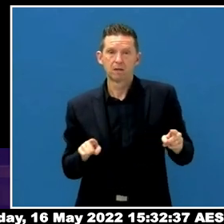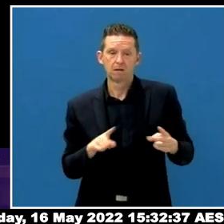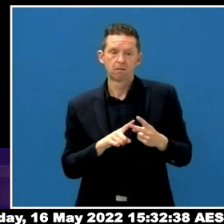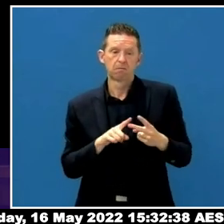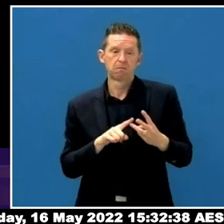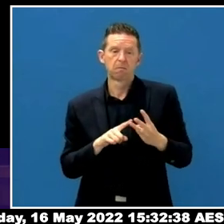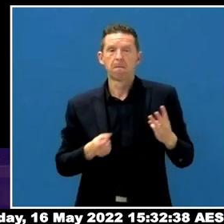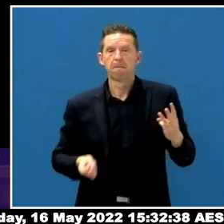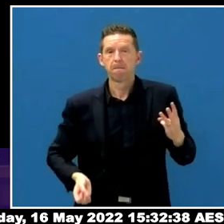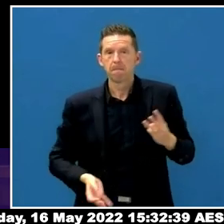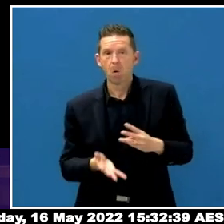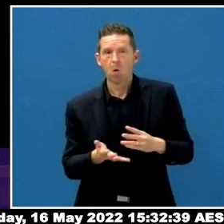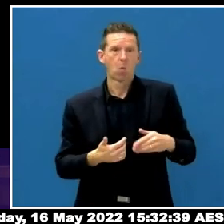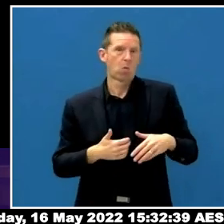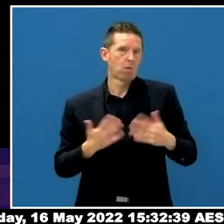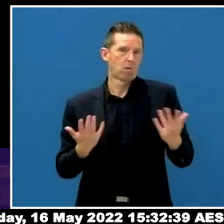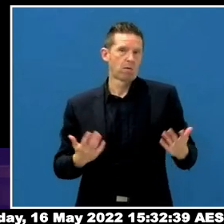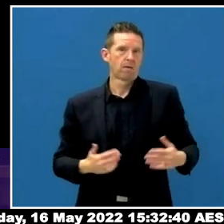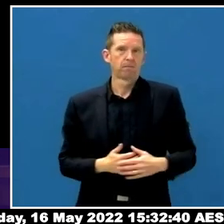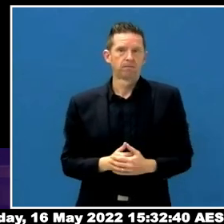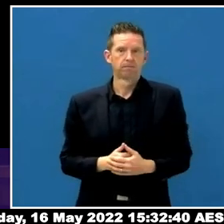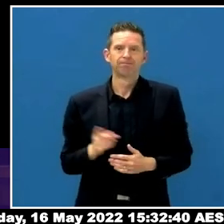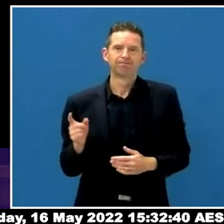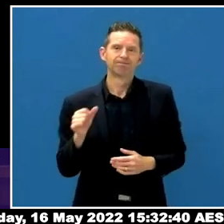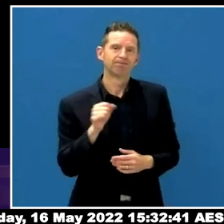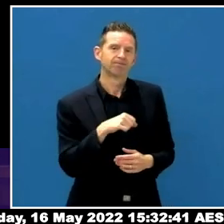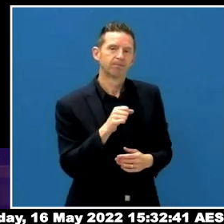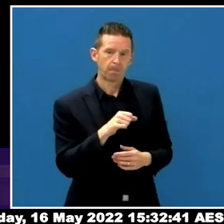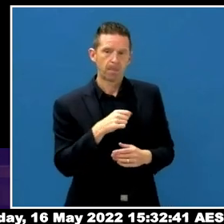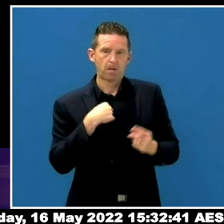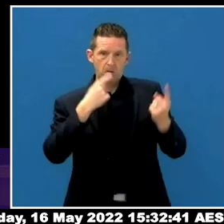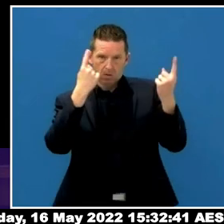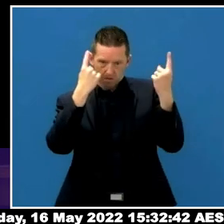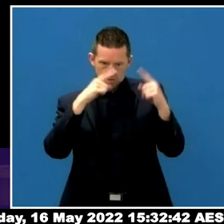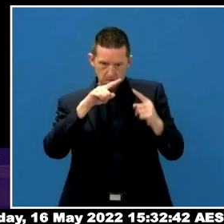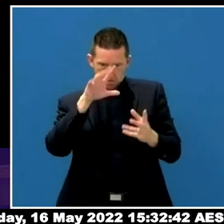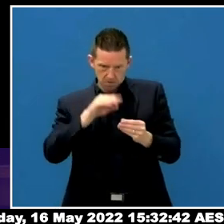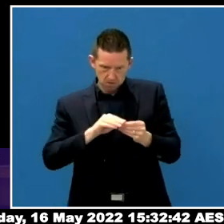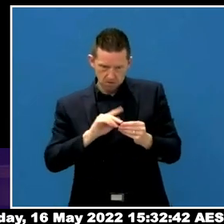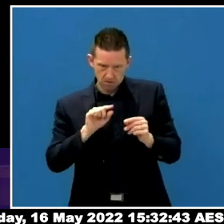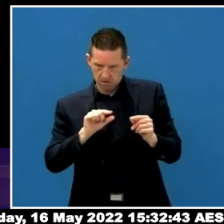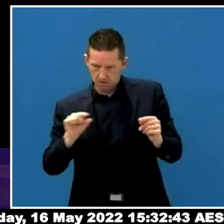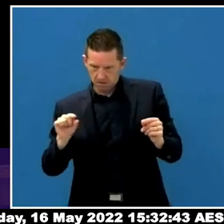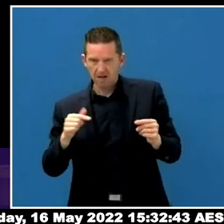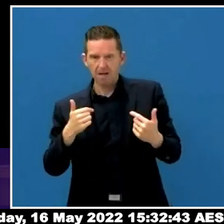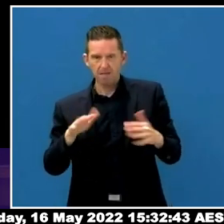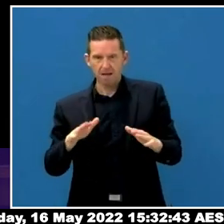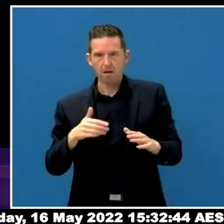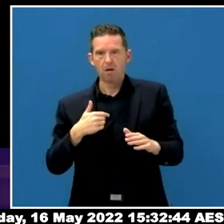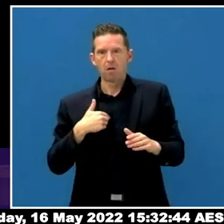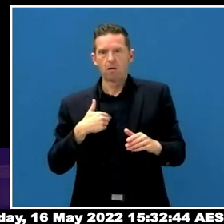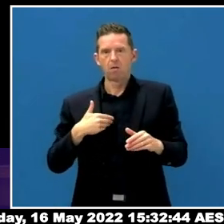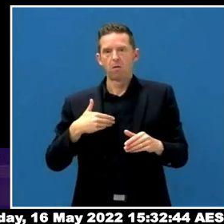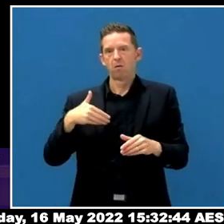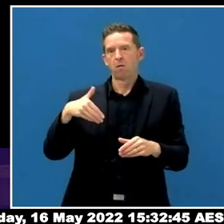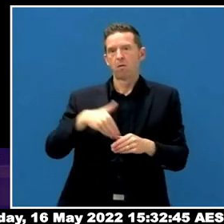Yes. SUZIE: Add up the total, and then I would send the money in an envelope each week. MR FOGARTY: Right.